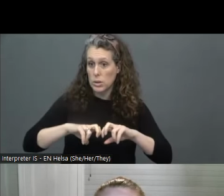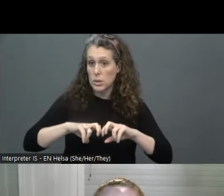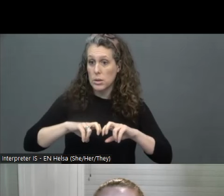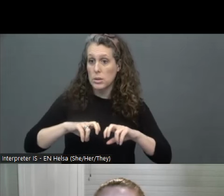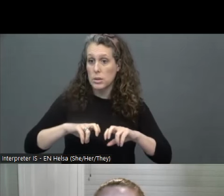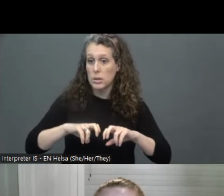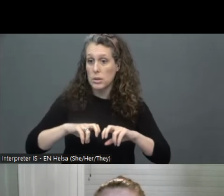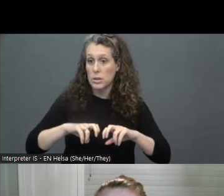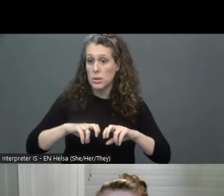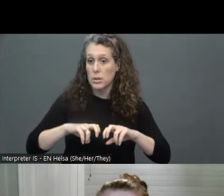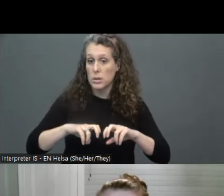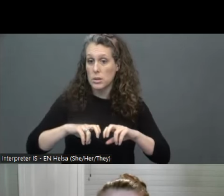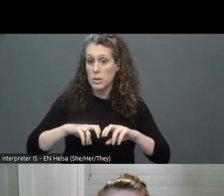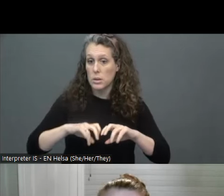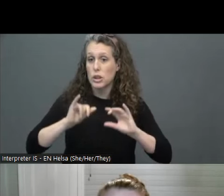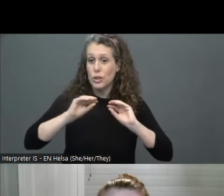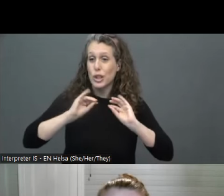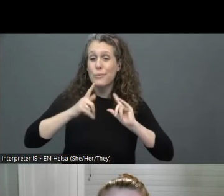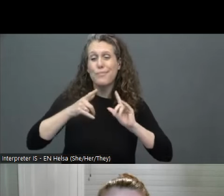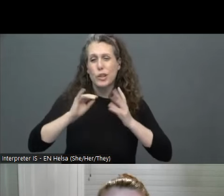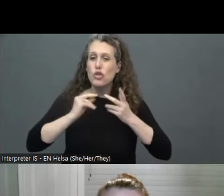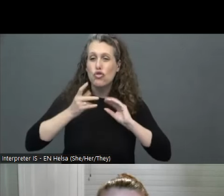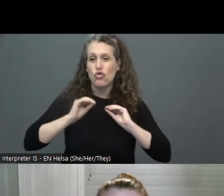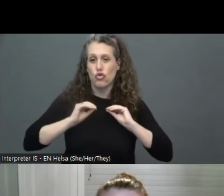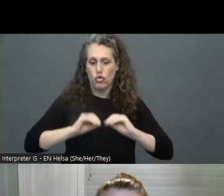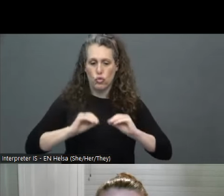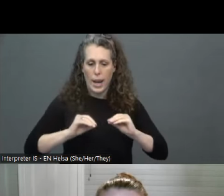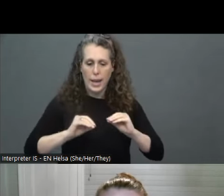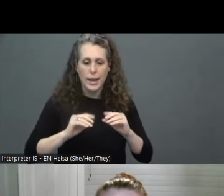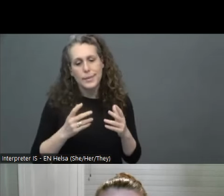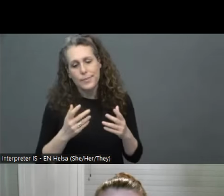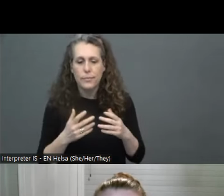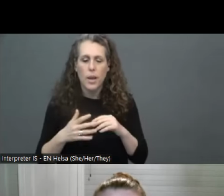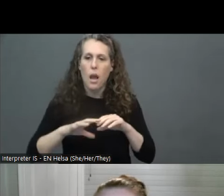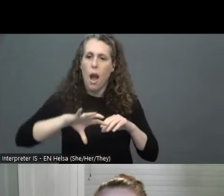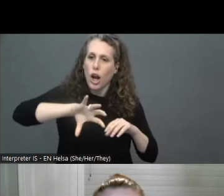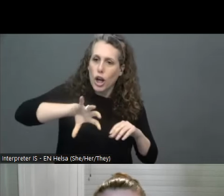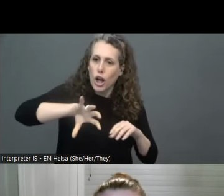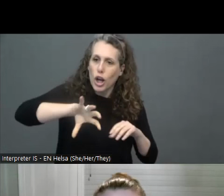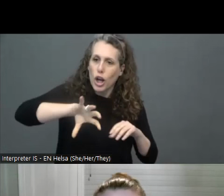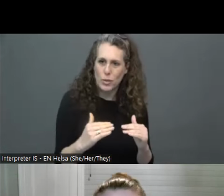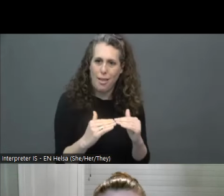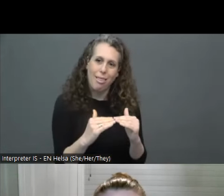But that training is often delivered to country level coordination groups and mechanisms.